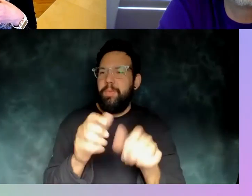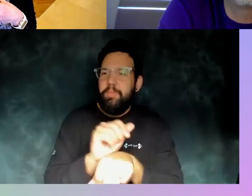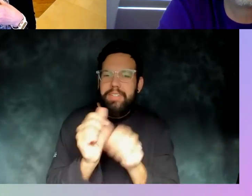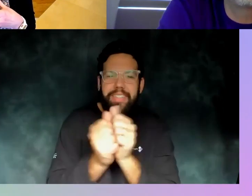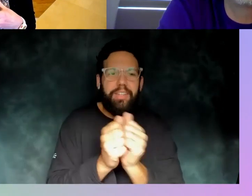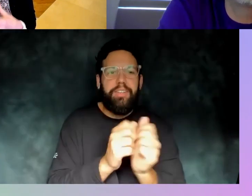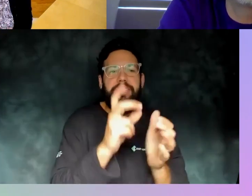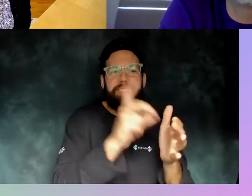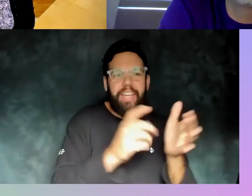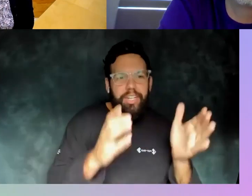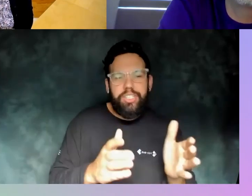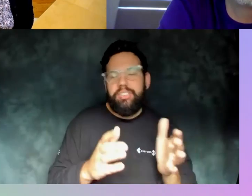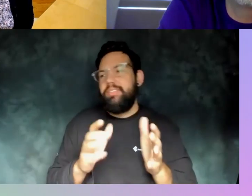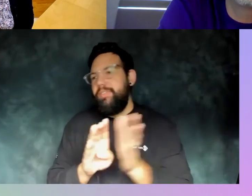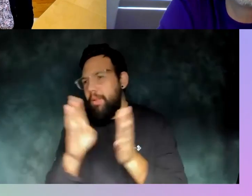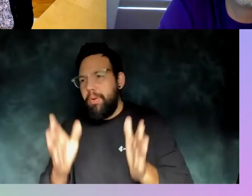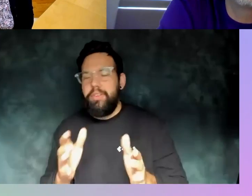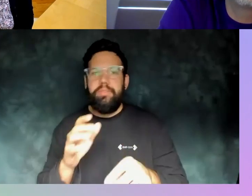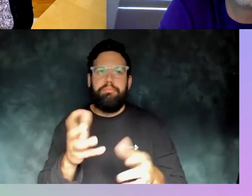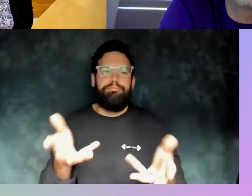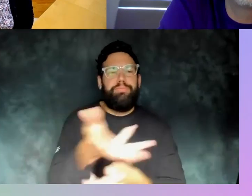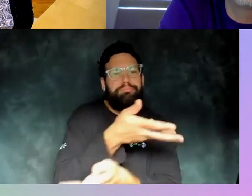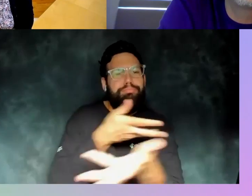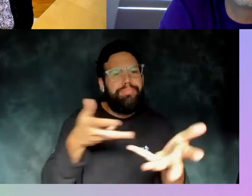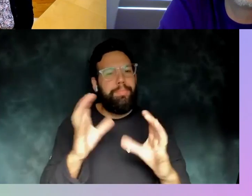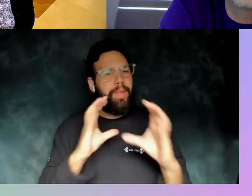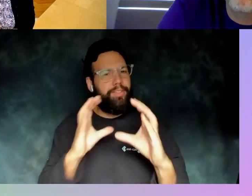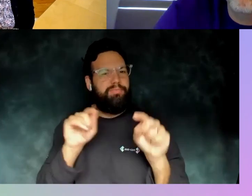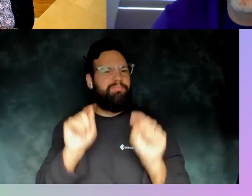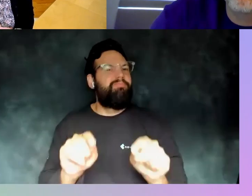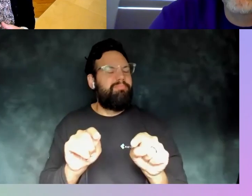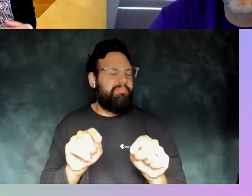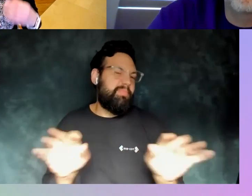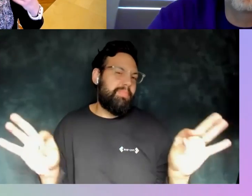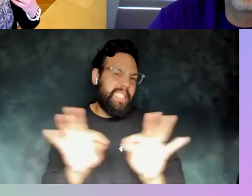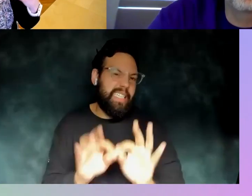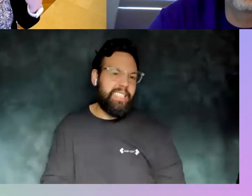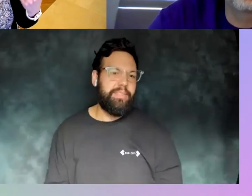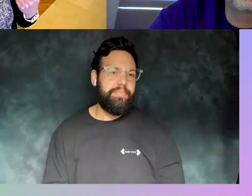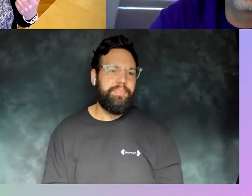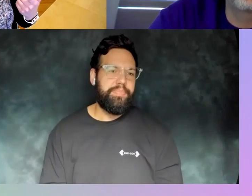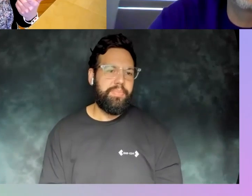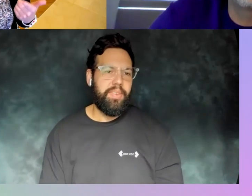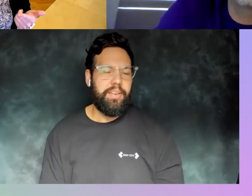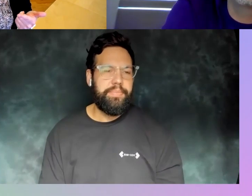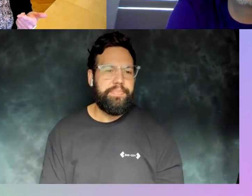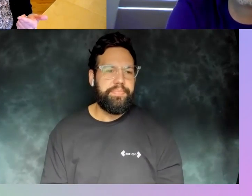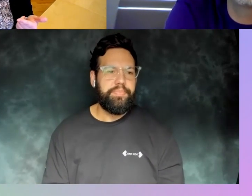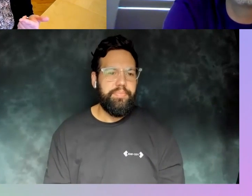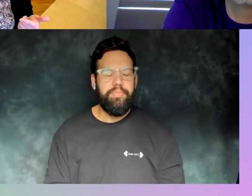bit more accessible. So I am going to give a thanks to everyone that came today, and a special thanks to my mentor